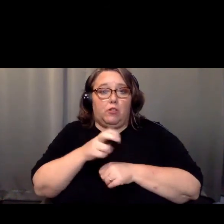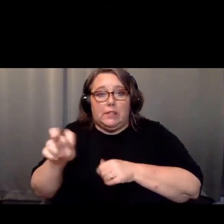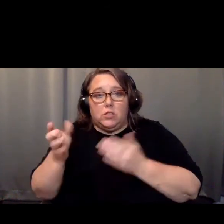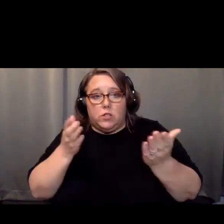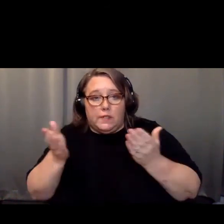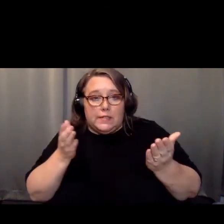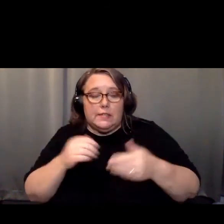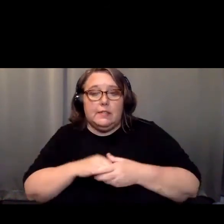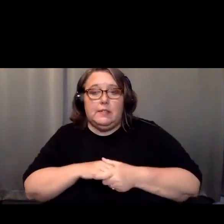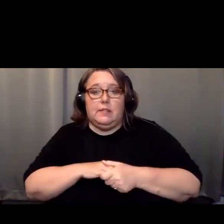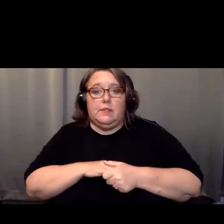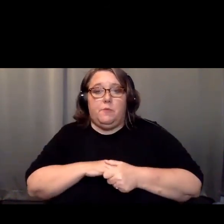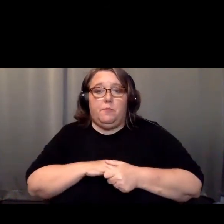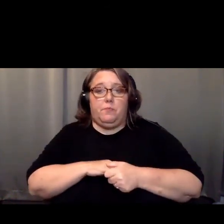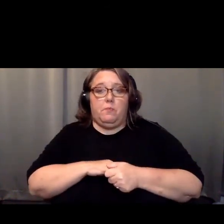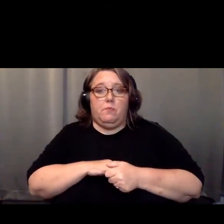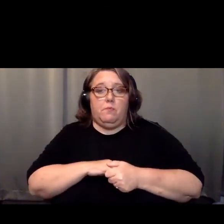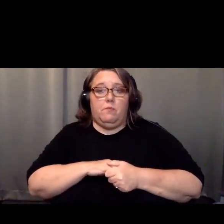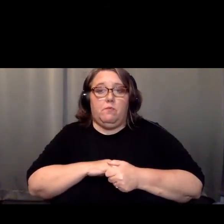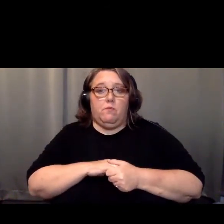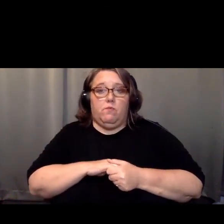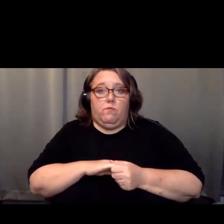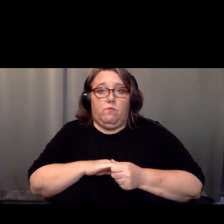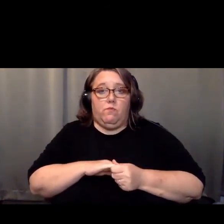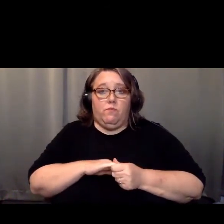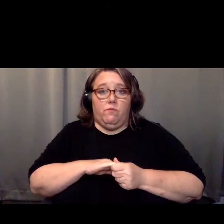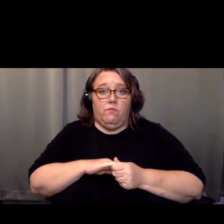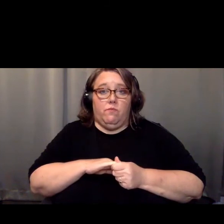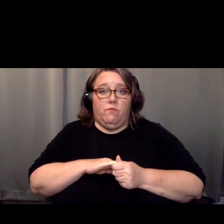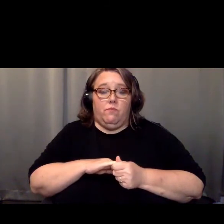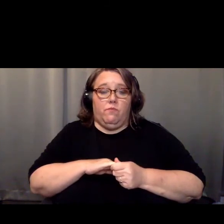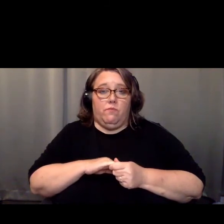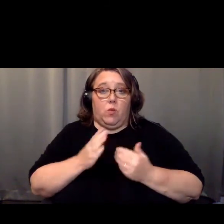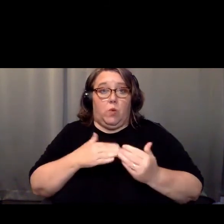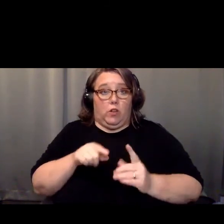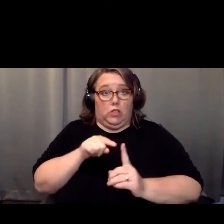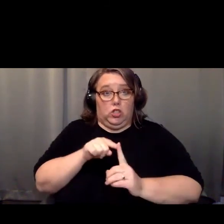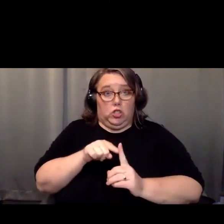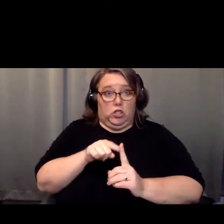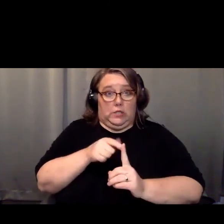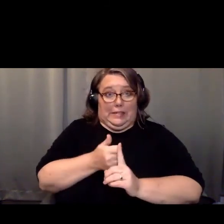if it may be you as a student, you yourself or if it may be a parent